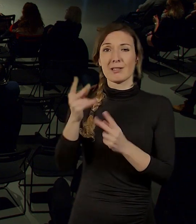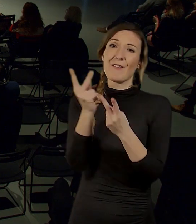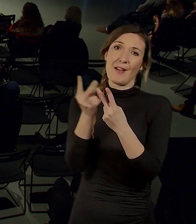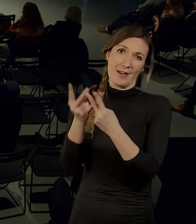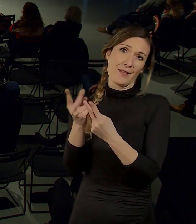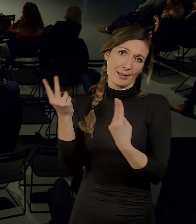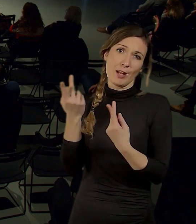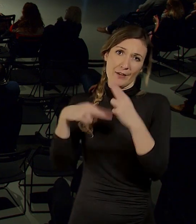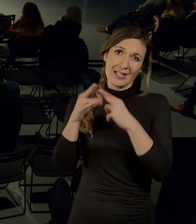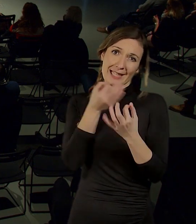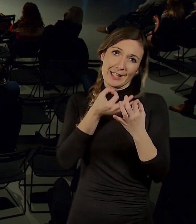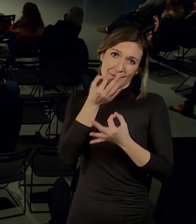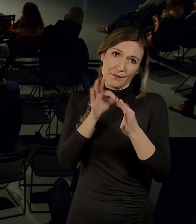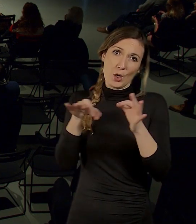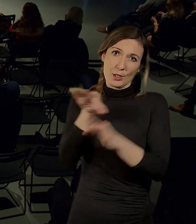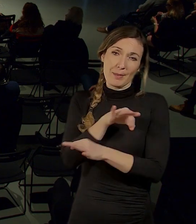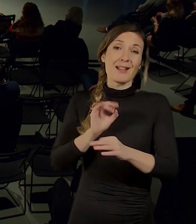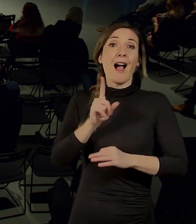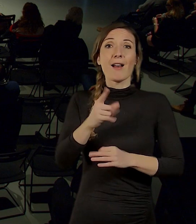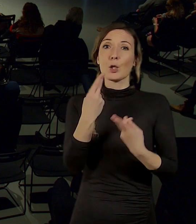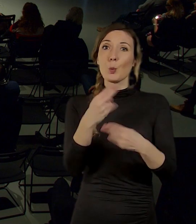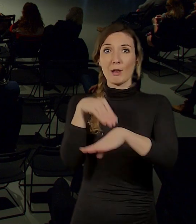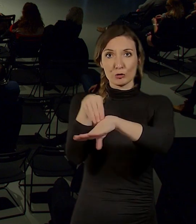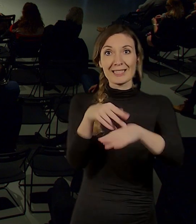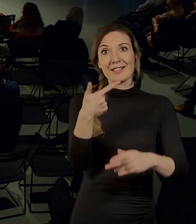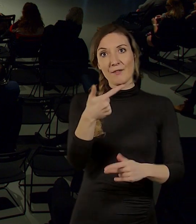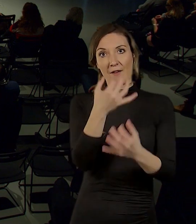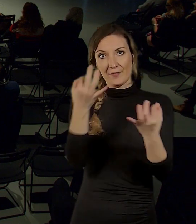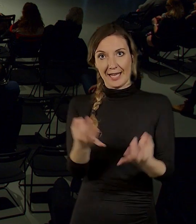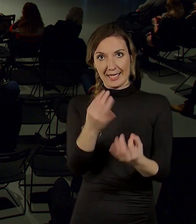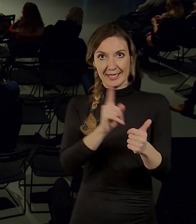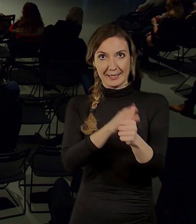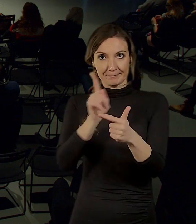themselves, maybe many people think that's how it is.